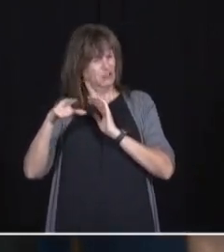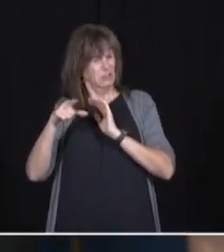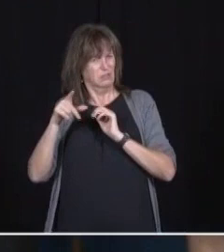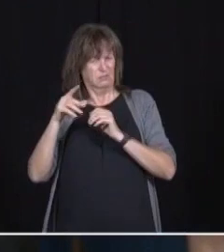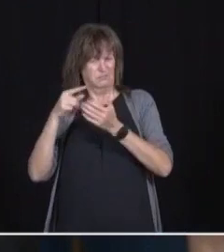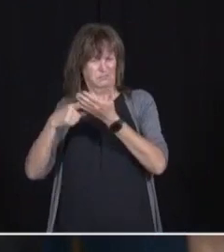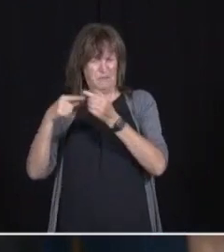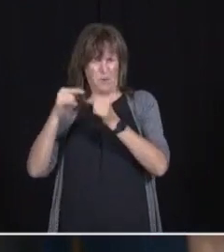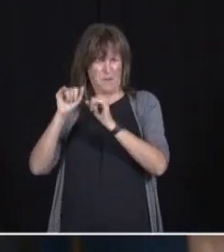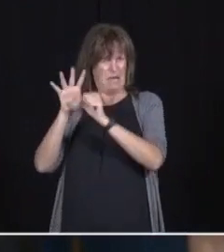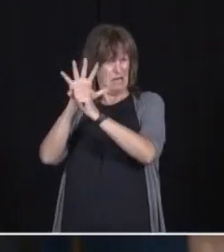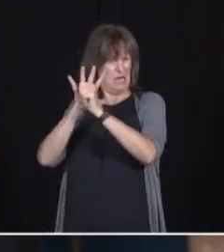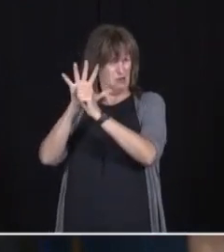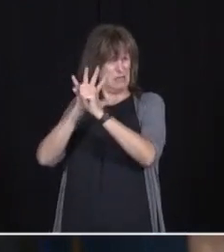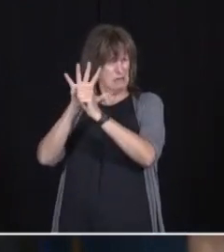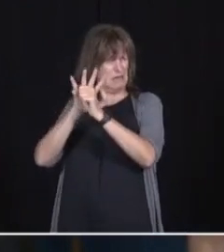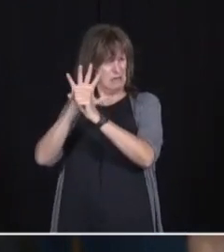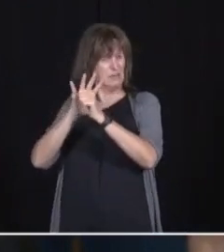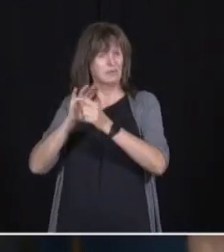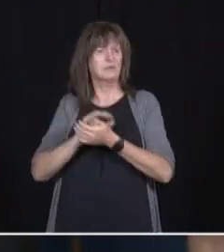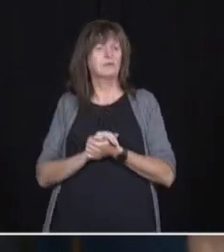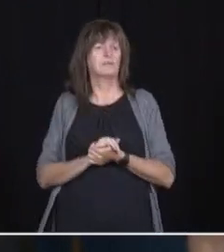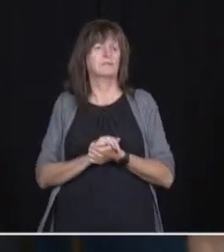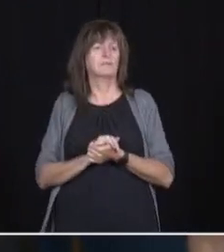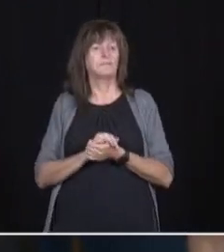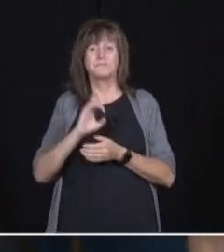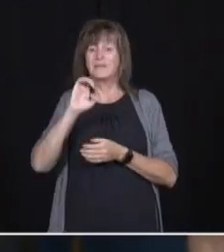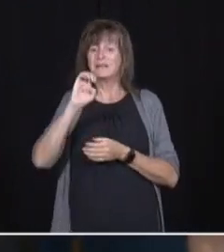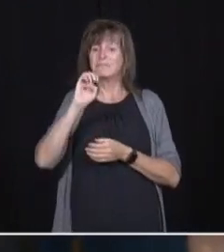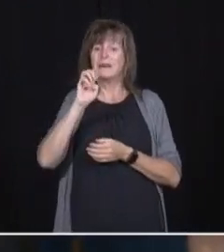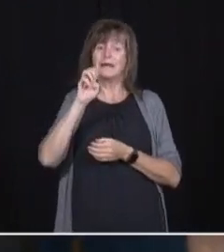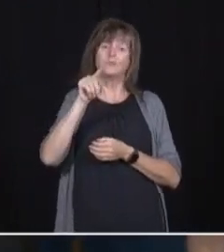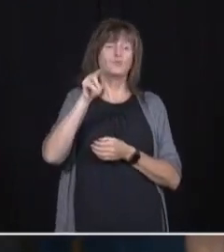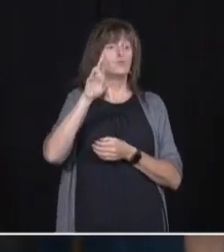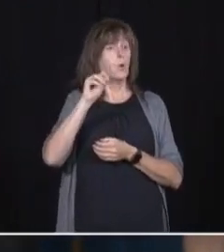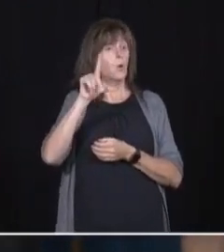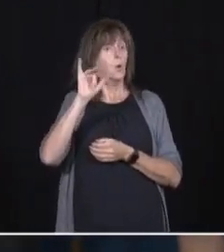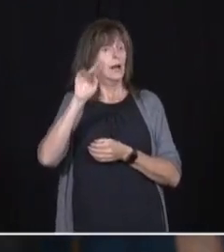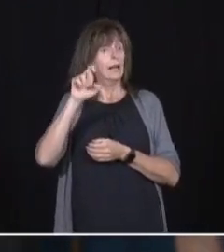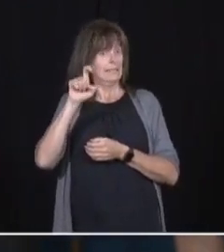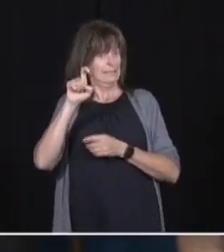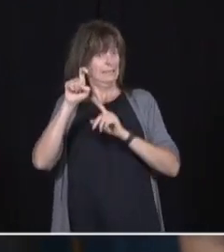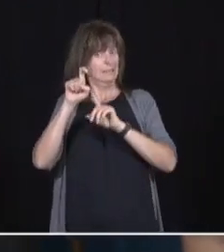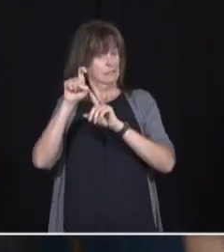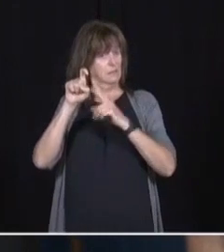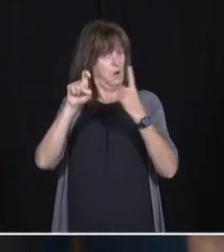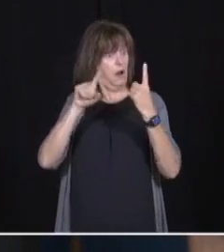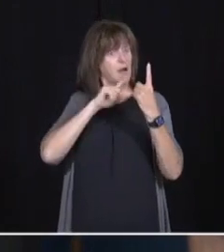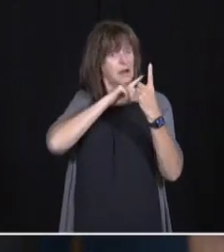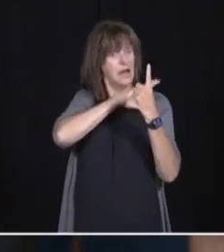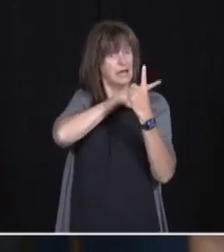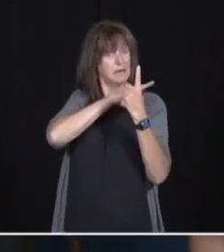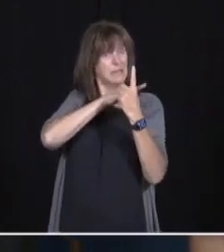At 2 PM, members of the Finch Divinity will be holding a conference about Jane and Finch community hub. The letter noted that